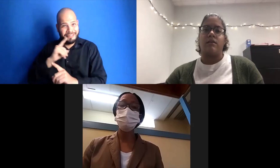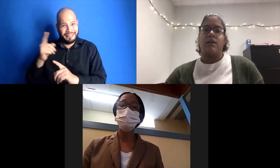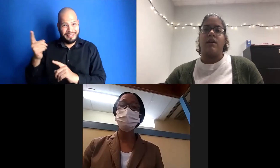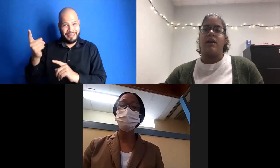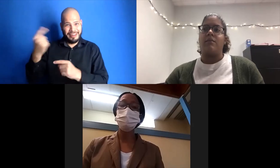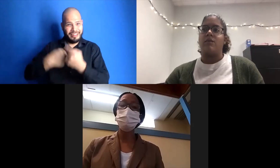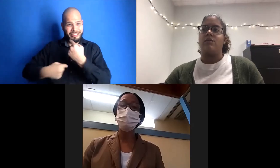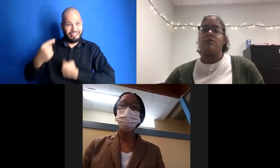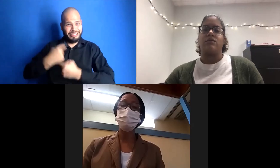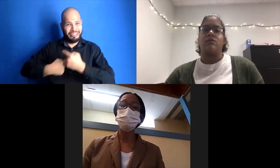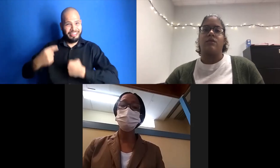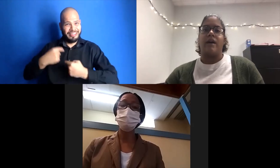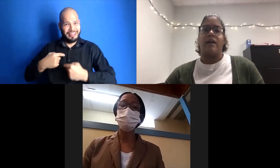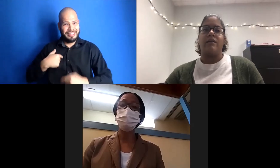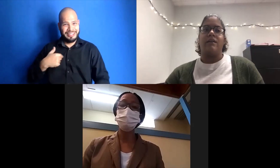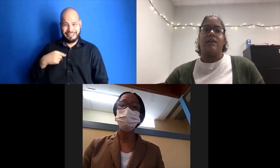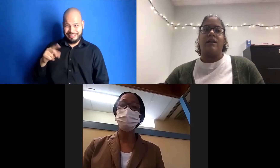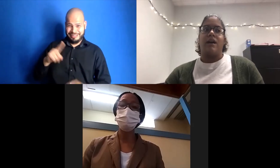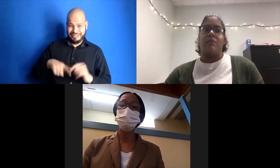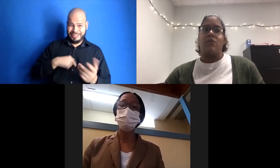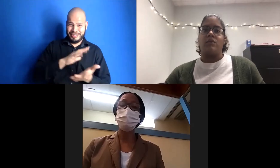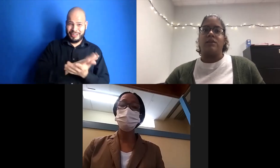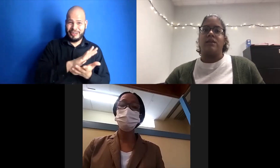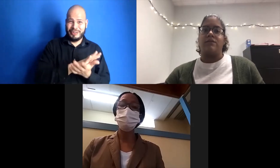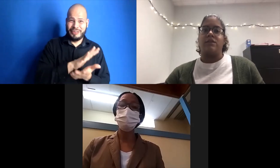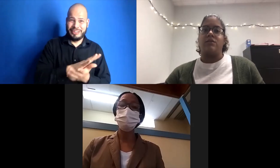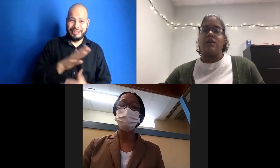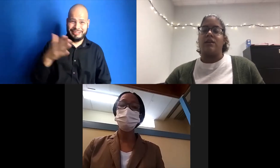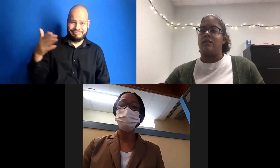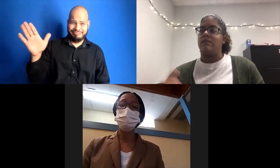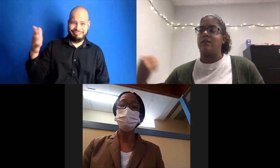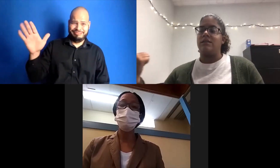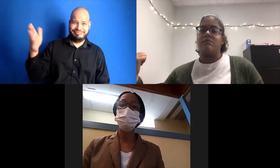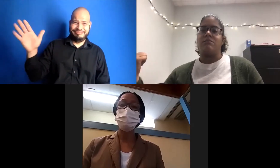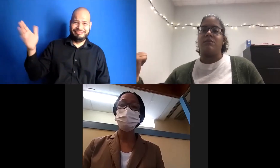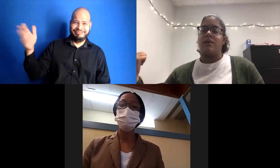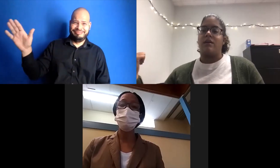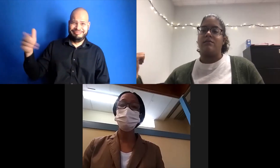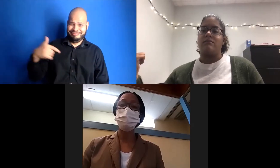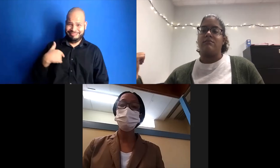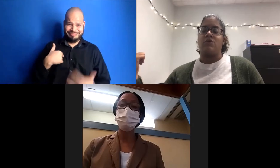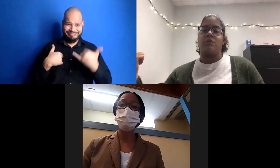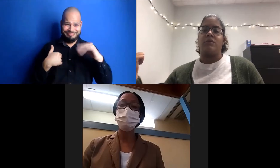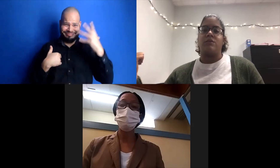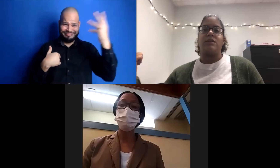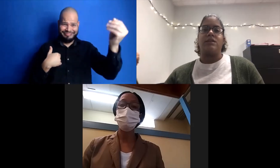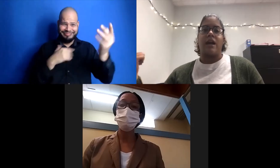and I'm going to school that I'm the only deaf student and these uh group of students have that